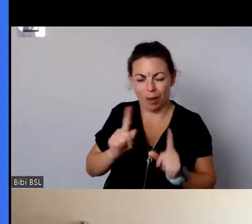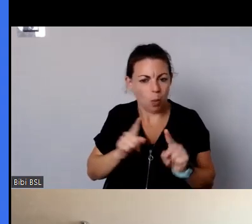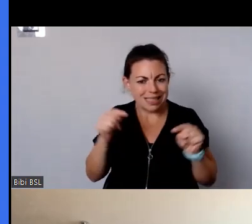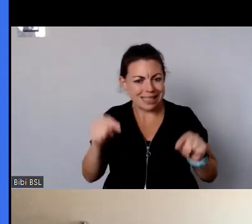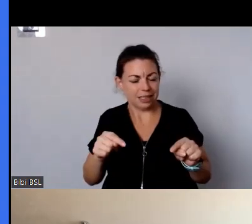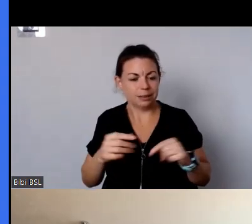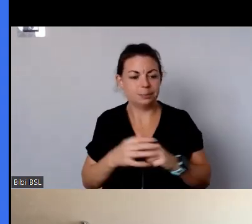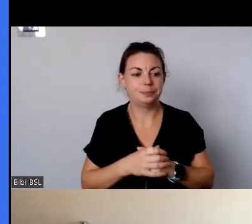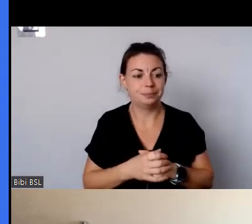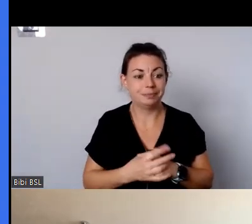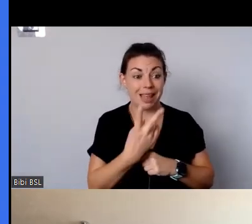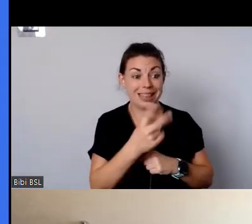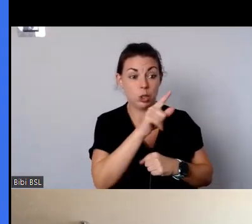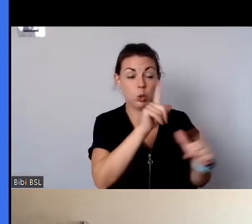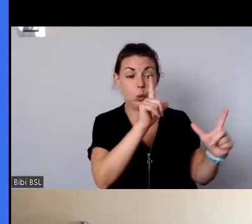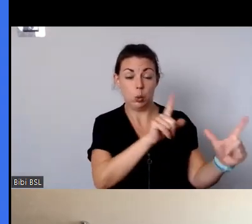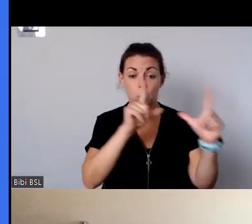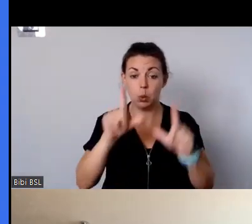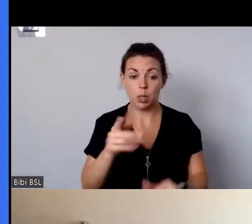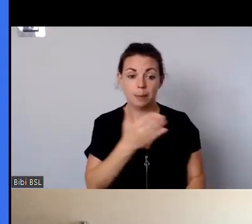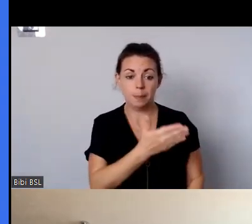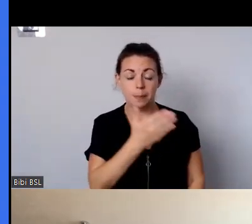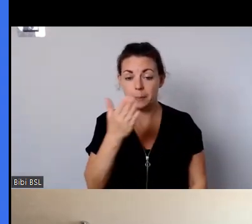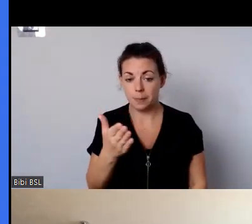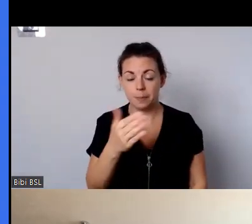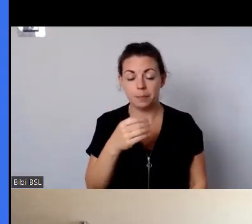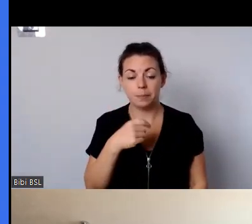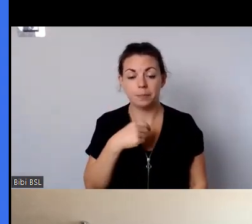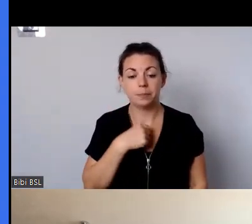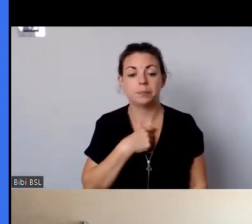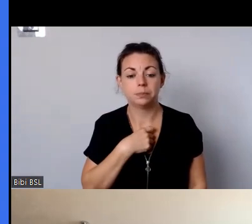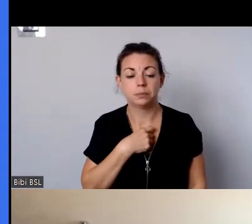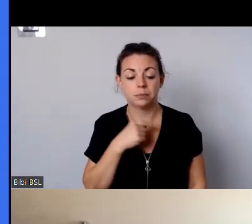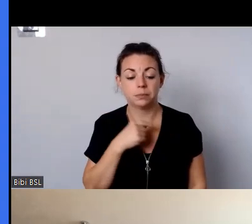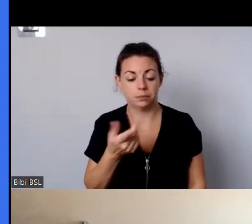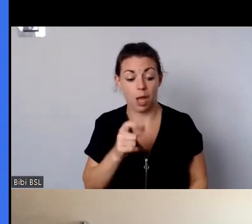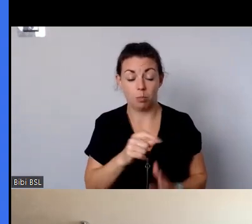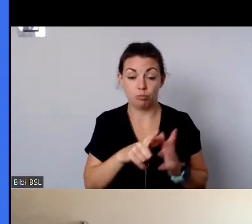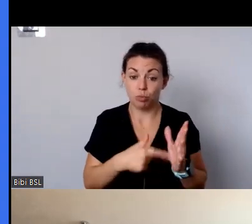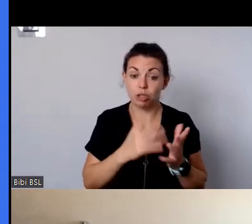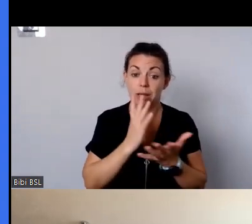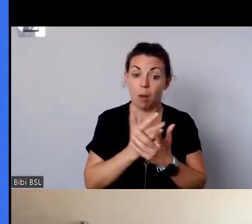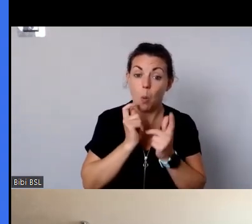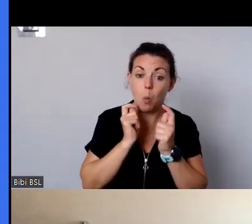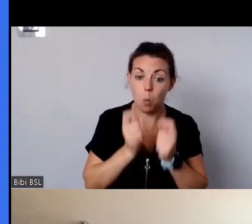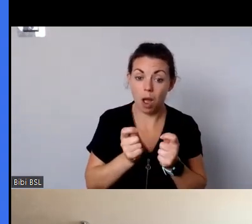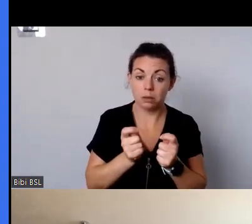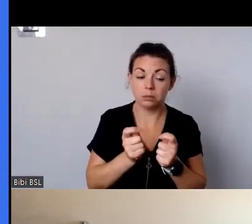These two pictures that are on the screen now come from a project which won in 2023 as well from Dada.